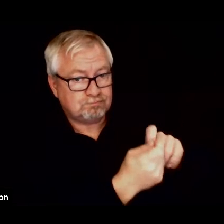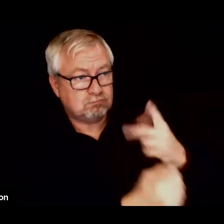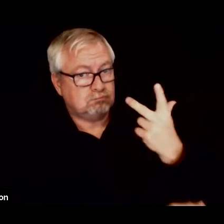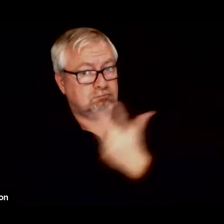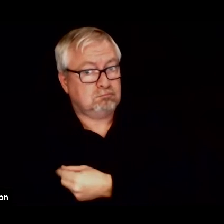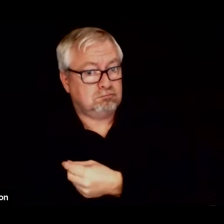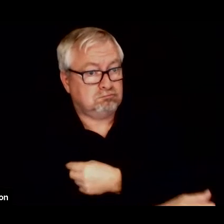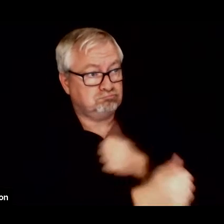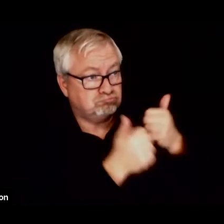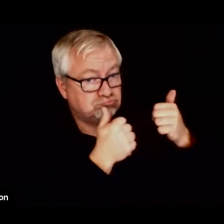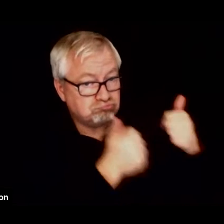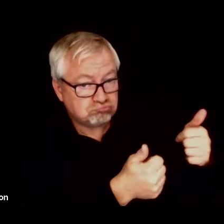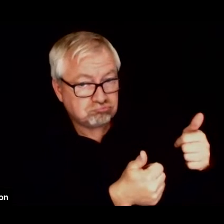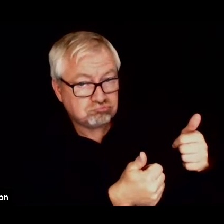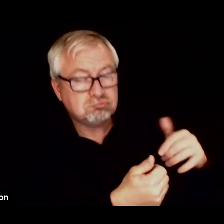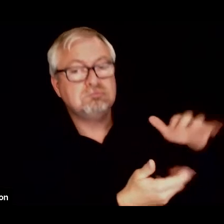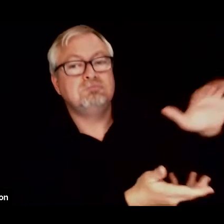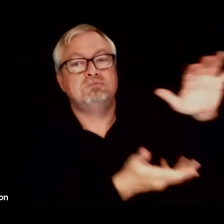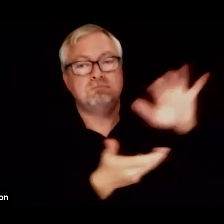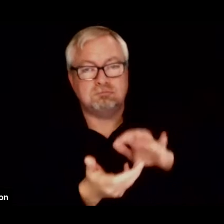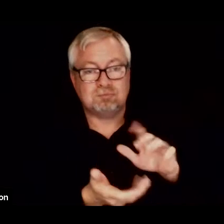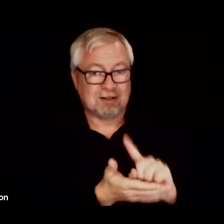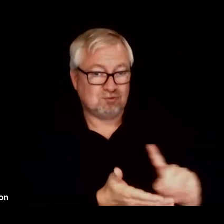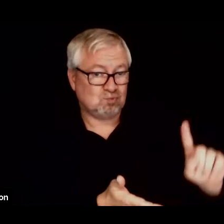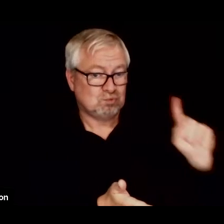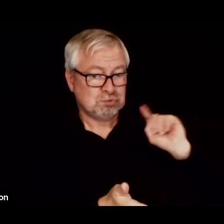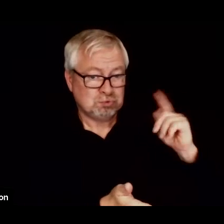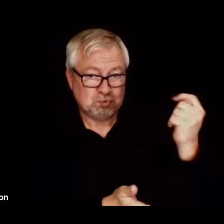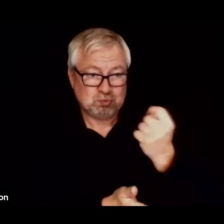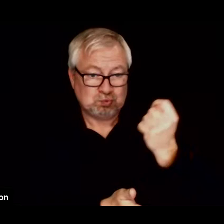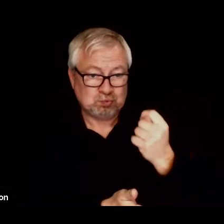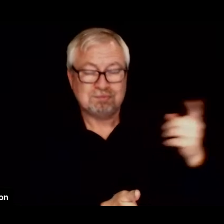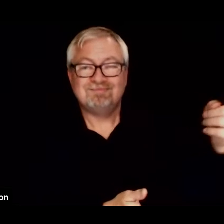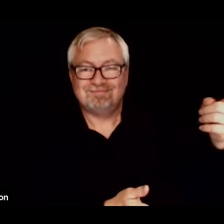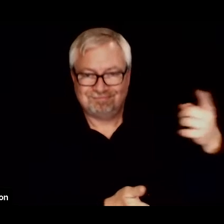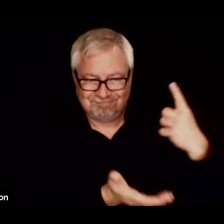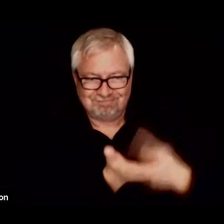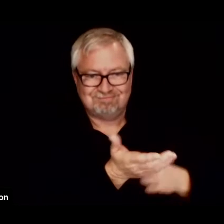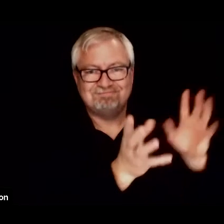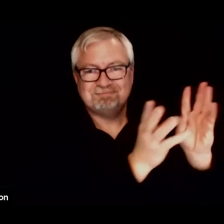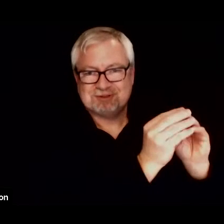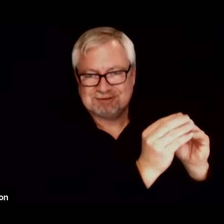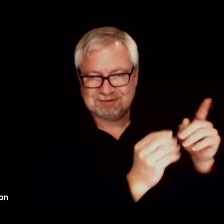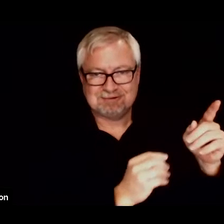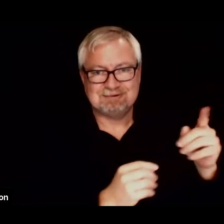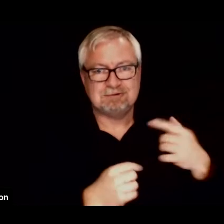of last week and we had our advisory committee meeting on friday so we will work to bring that